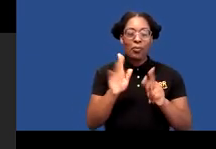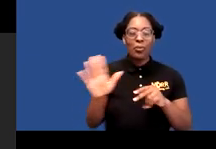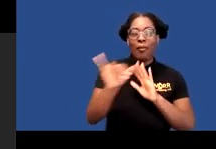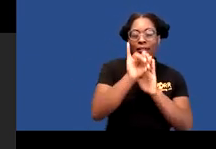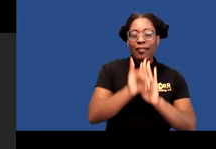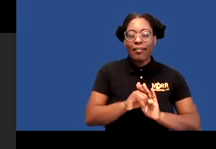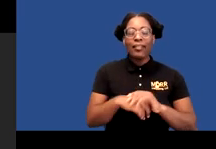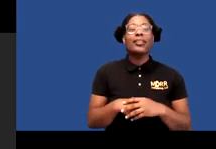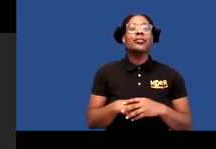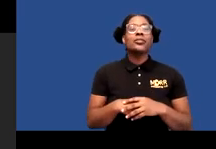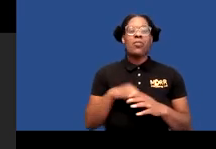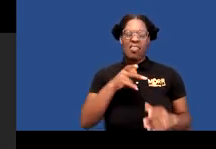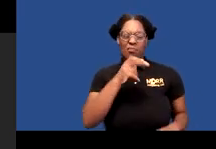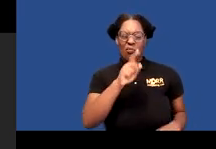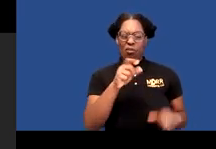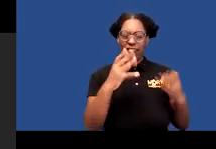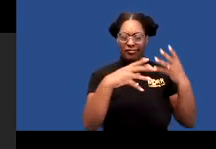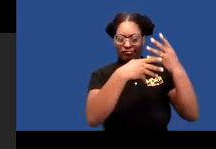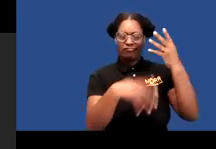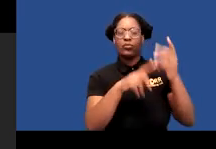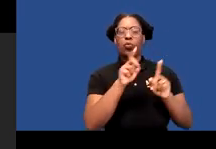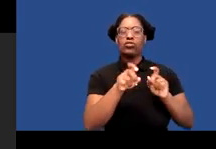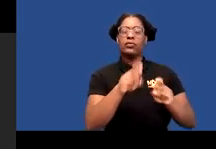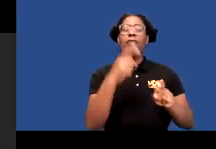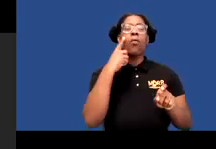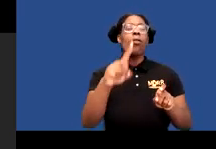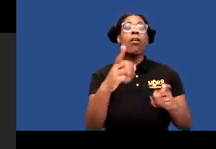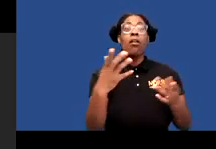because it's important as we move into our consideration of racial justice